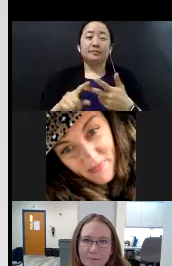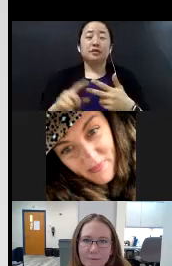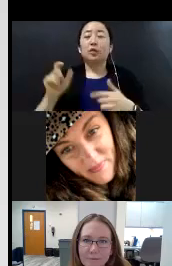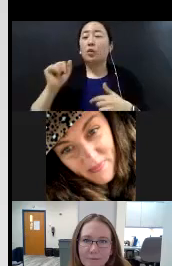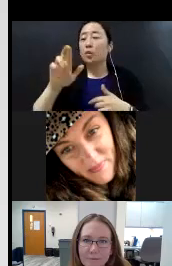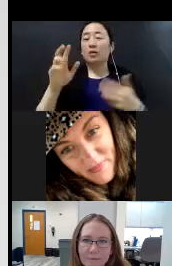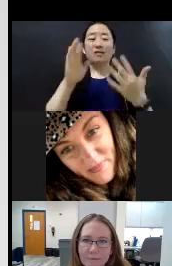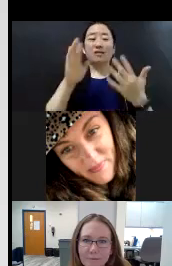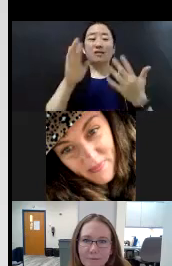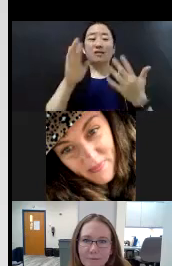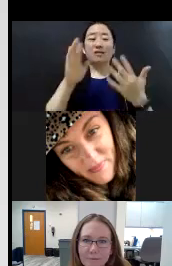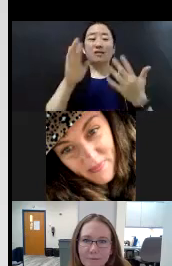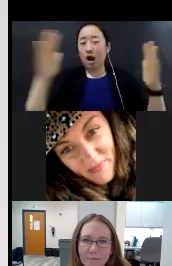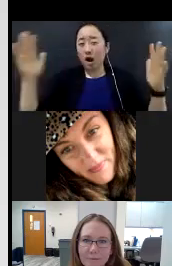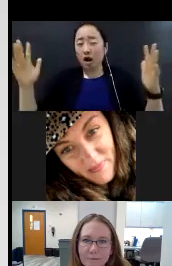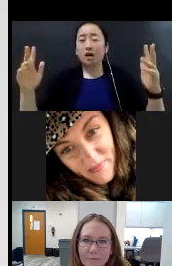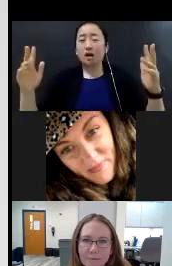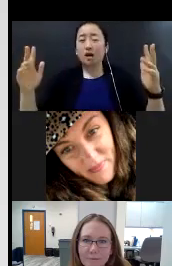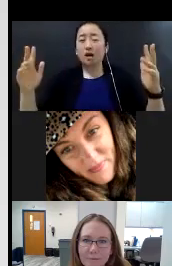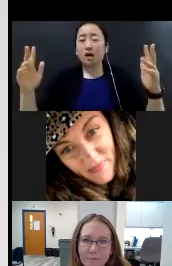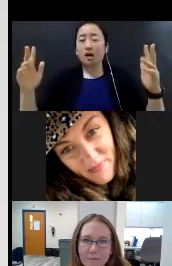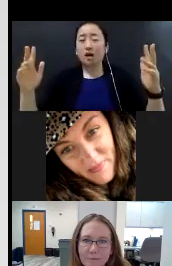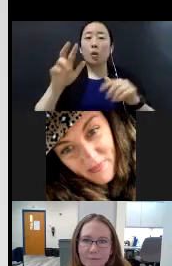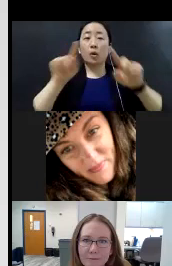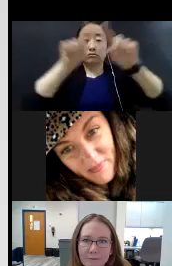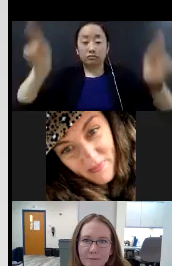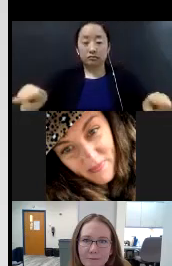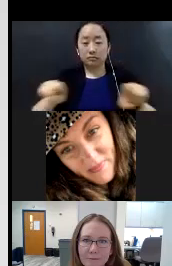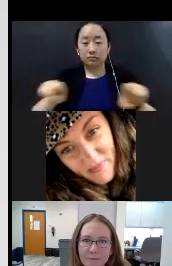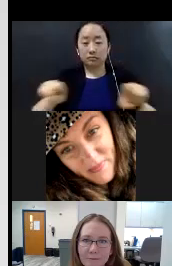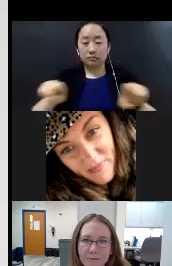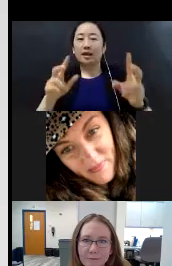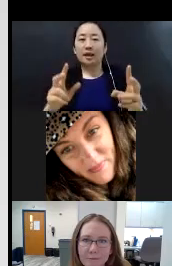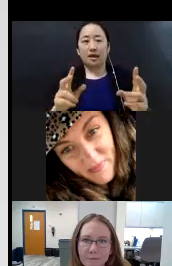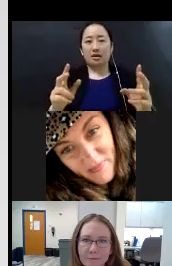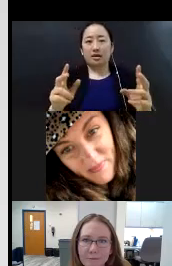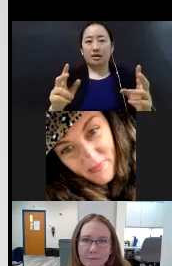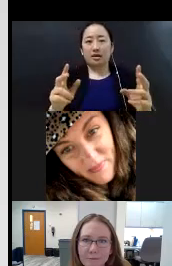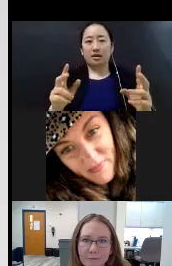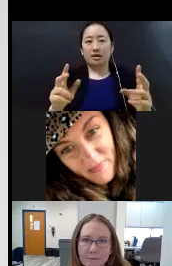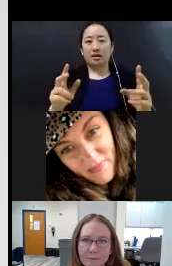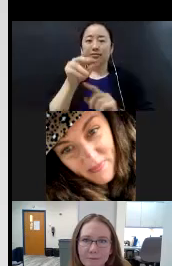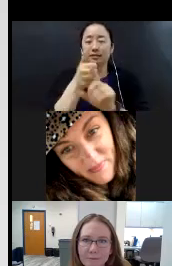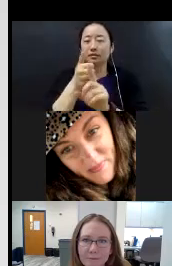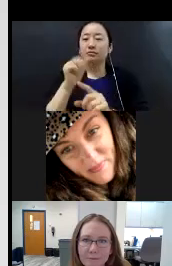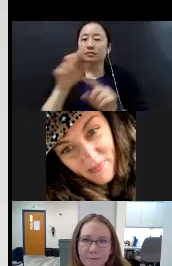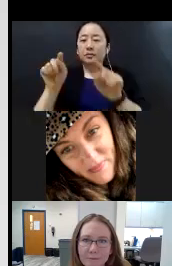FULL SCREEN. NOW, IT DOES HAVE A PURCHASE PRICE OF THE APP OF $50 OR SO AND YOU HAVE TO HAVE AN EMAIL ACCOUNT